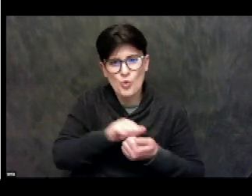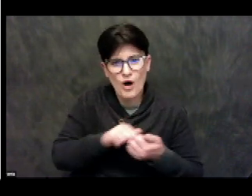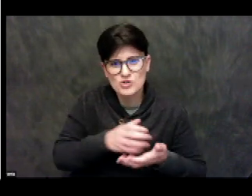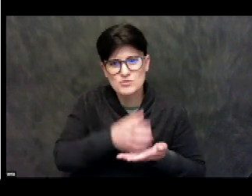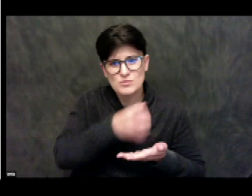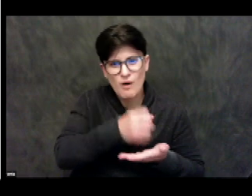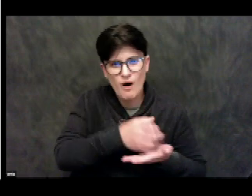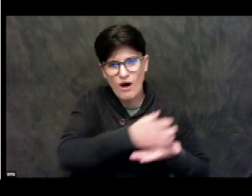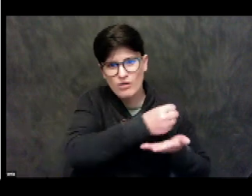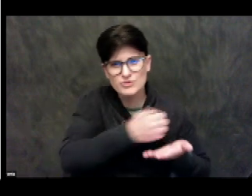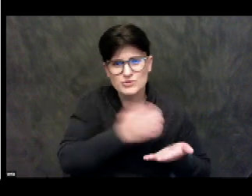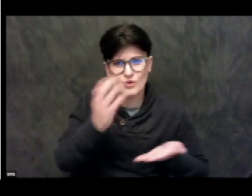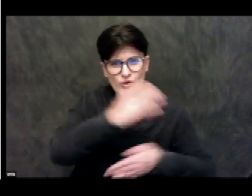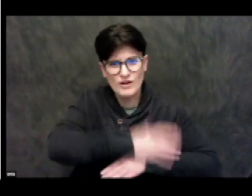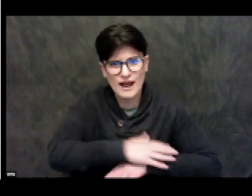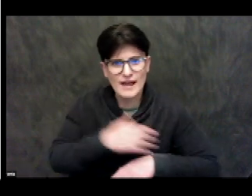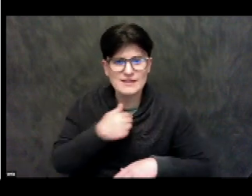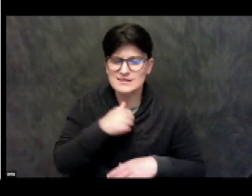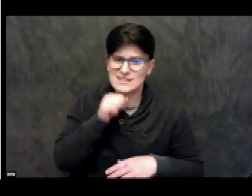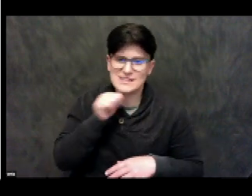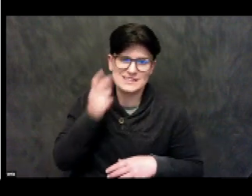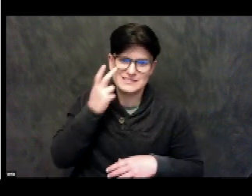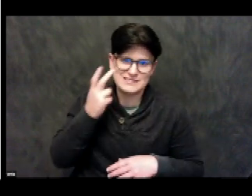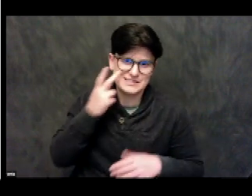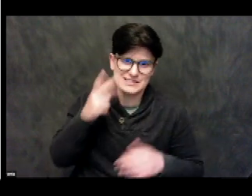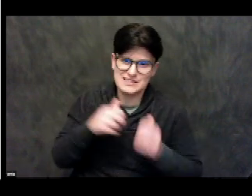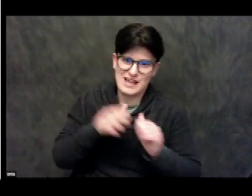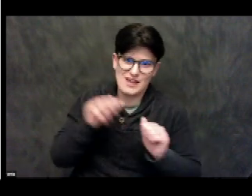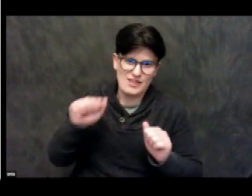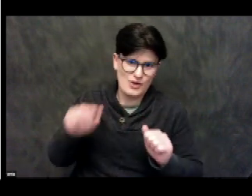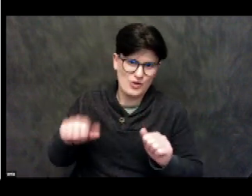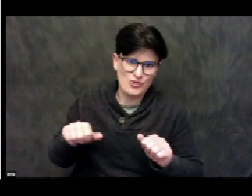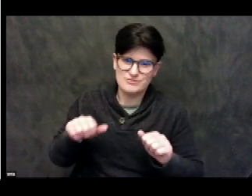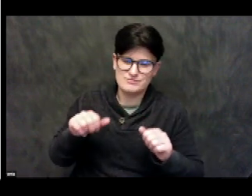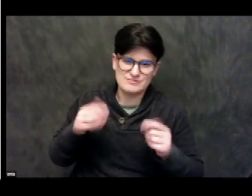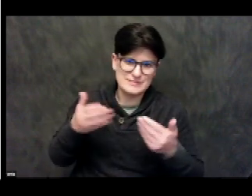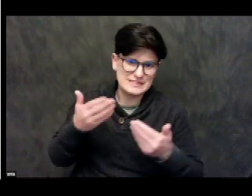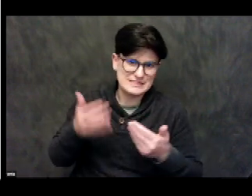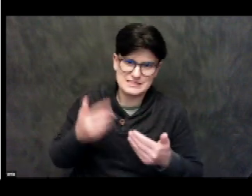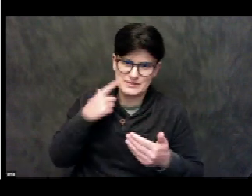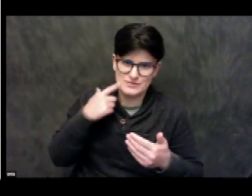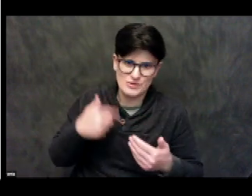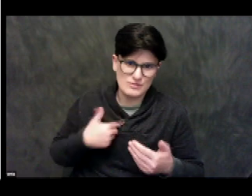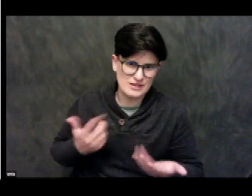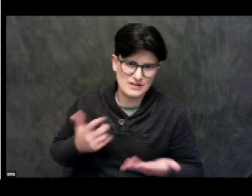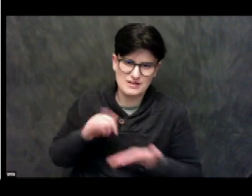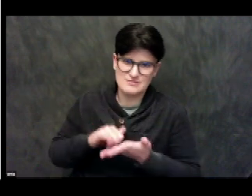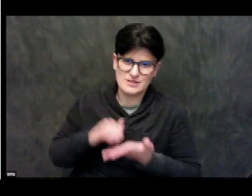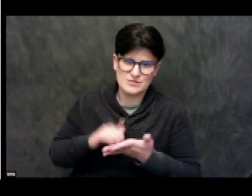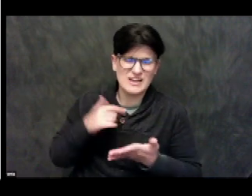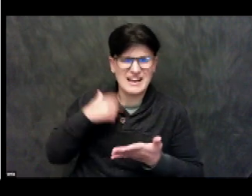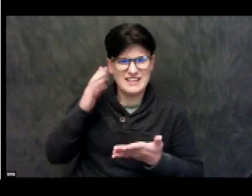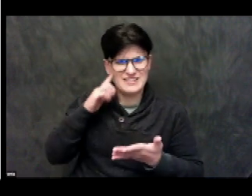was going to really be easy for me. And I was like, It's going to be much easier for me if